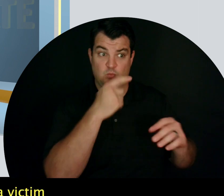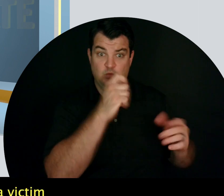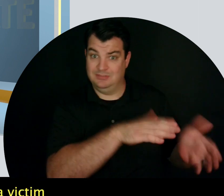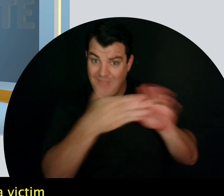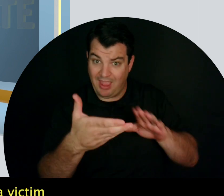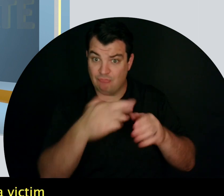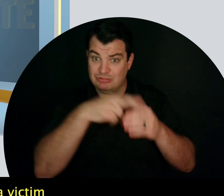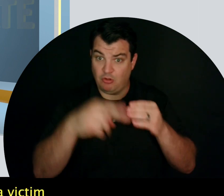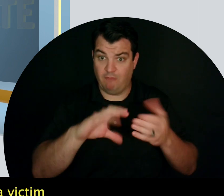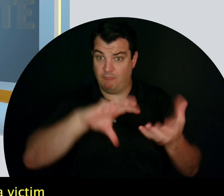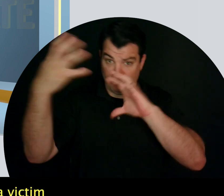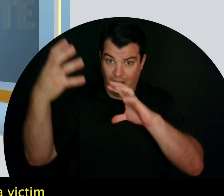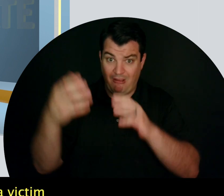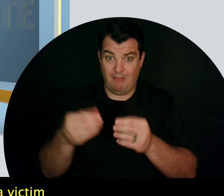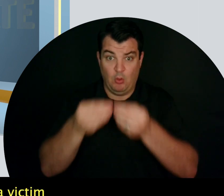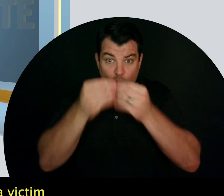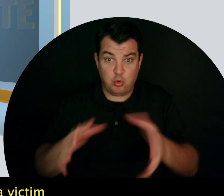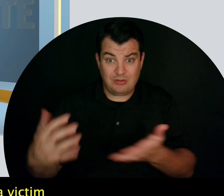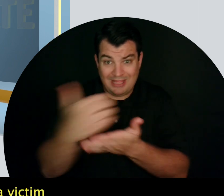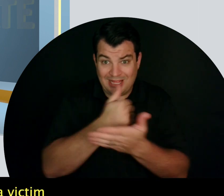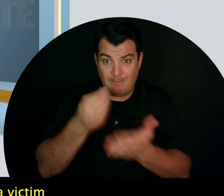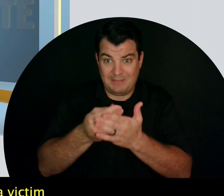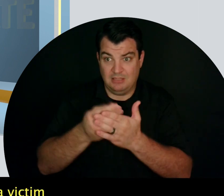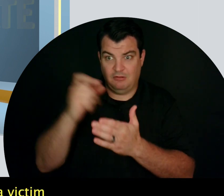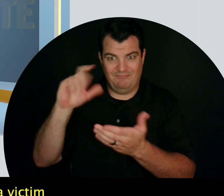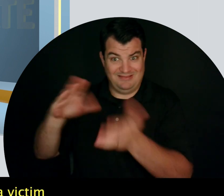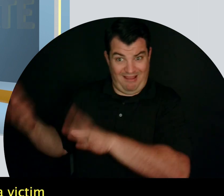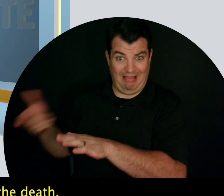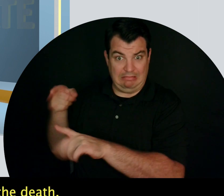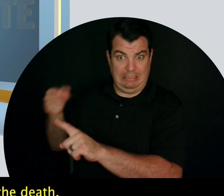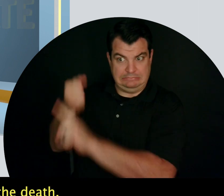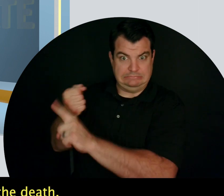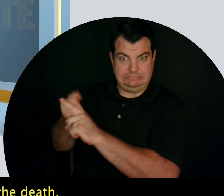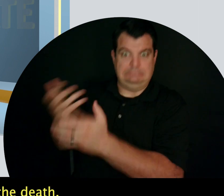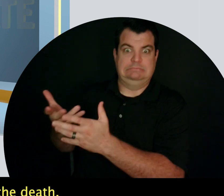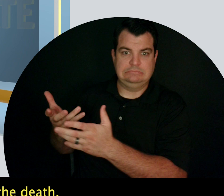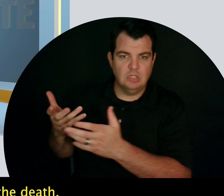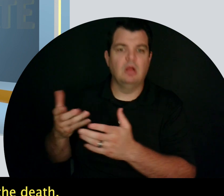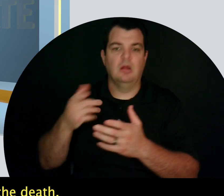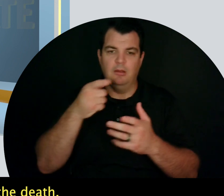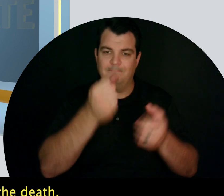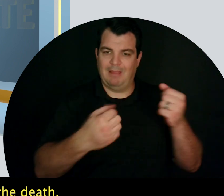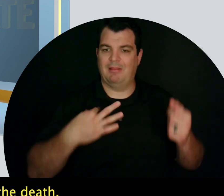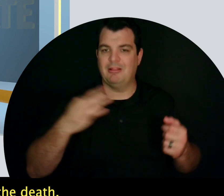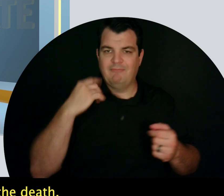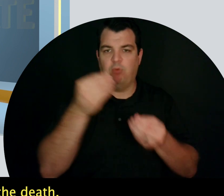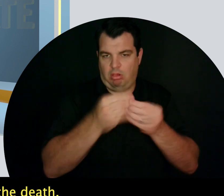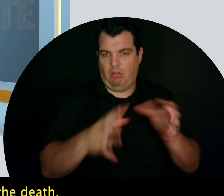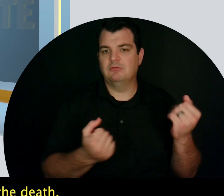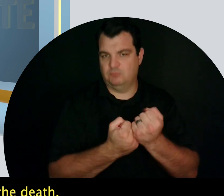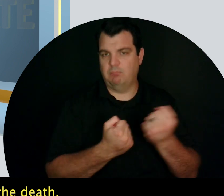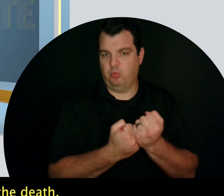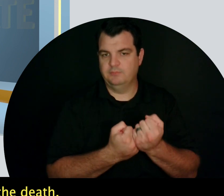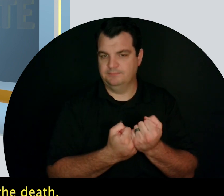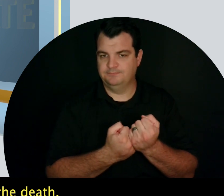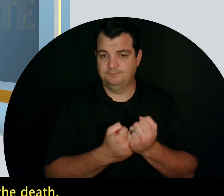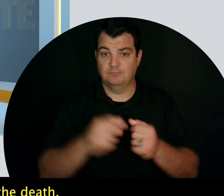If dependents of a victim who died as a result of a crime lose income because of the death, they may be eligible for loss of support.